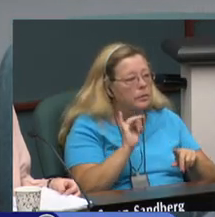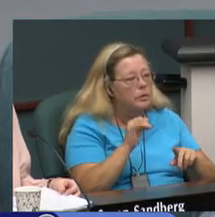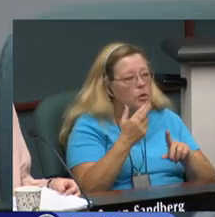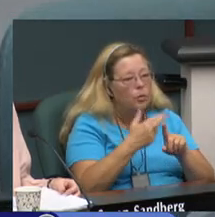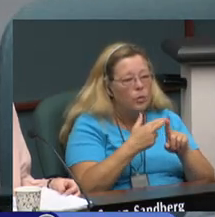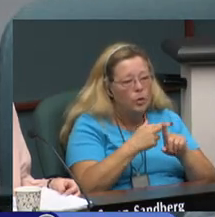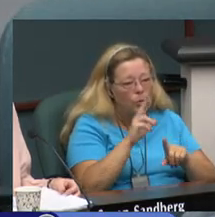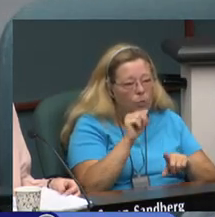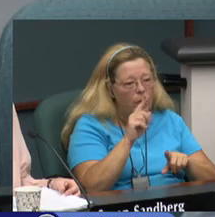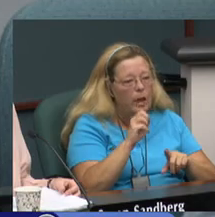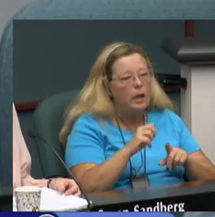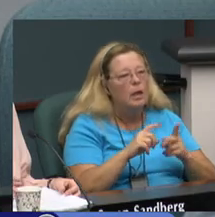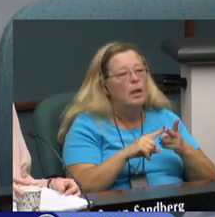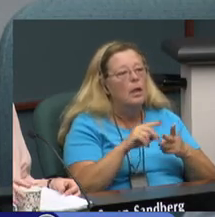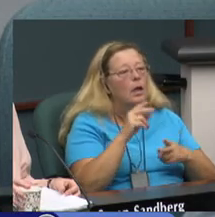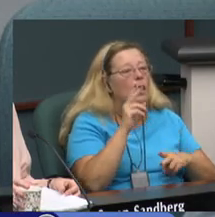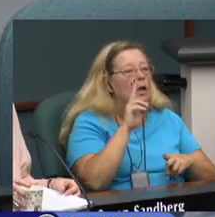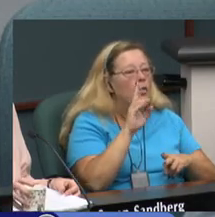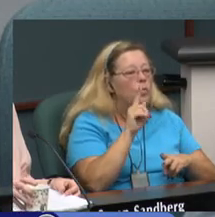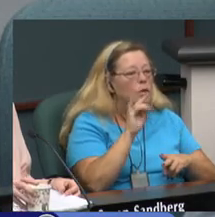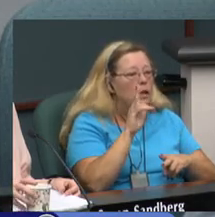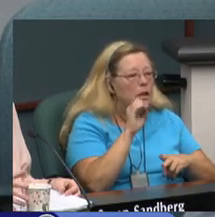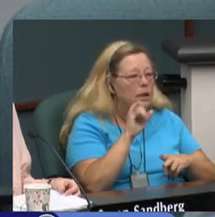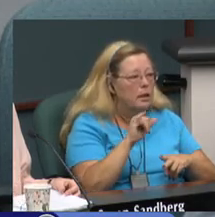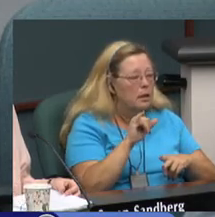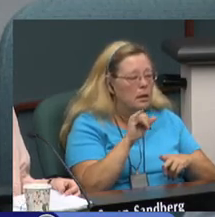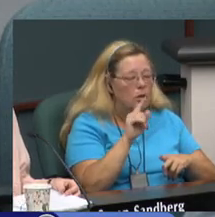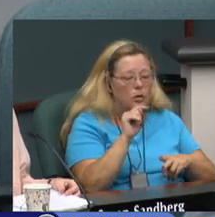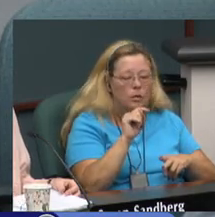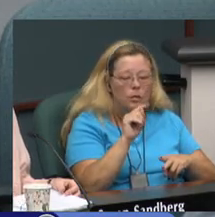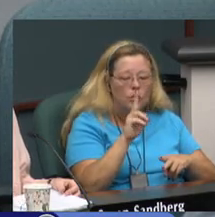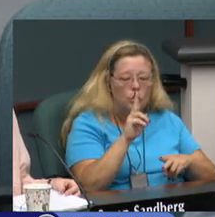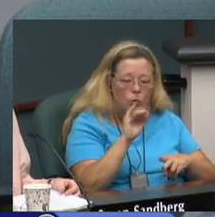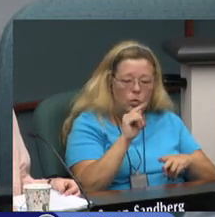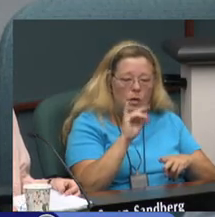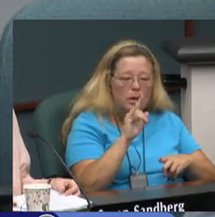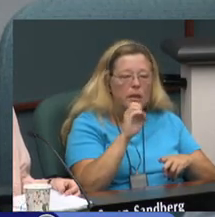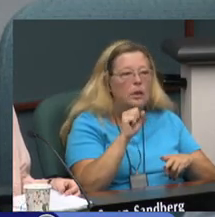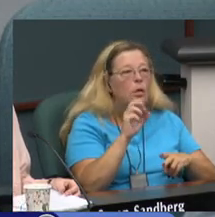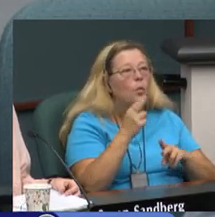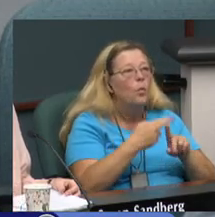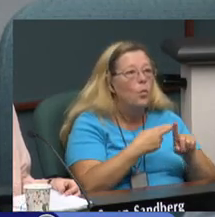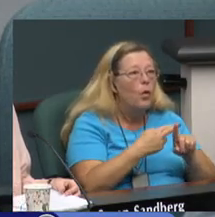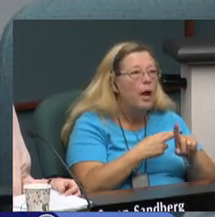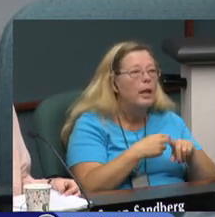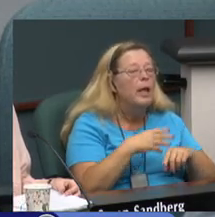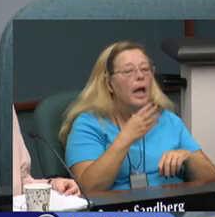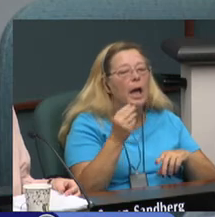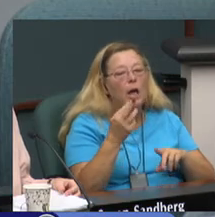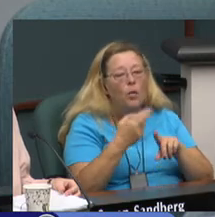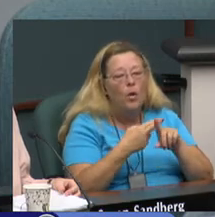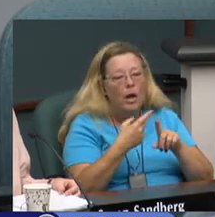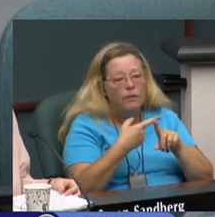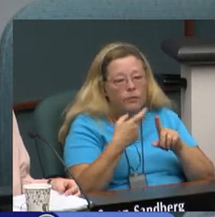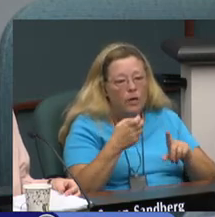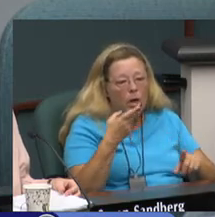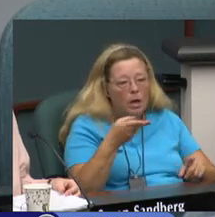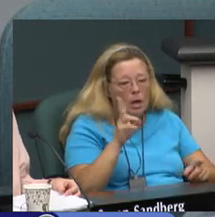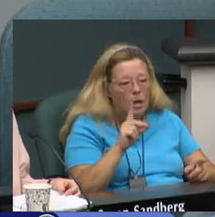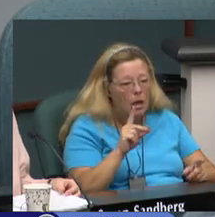utility rates ongoing rates from HUD that those are updated regularly and